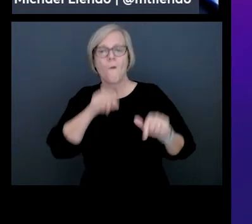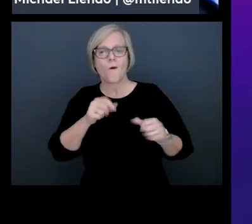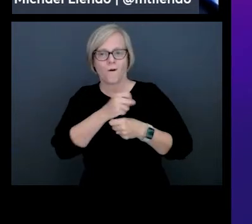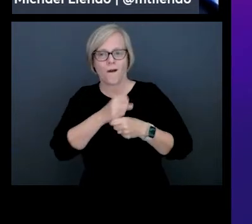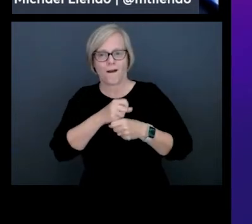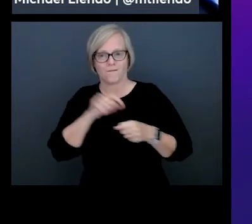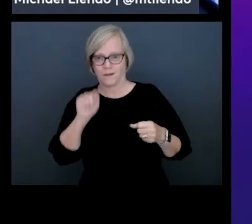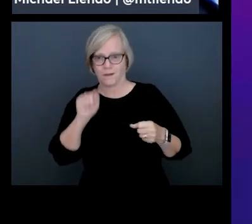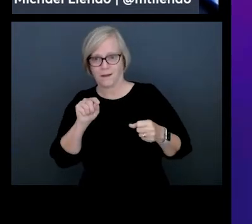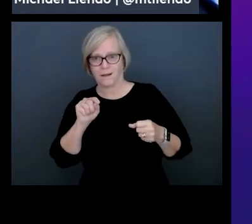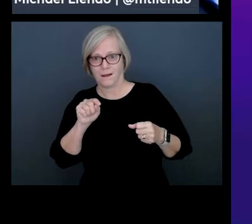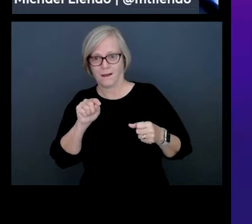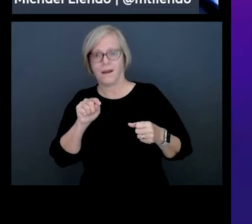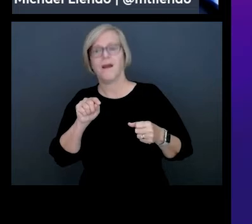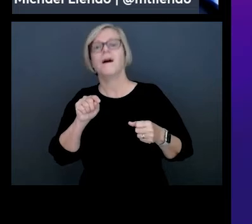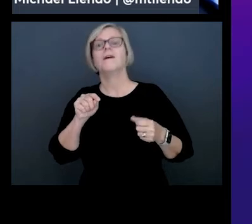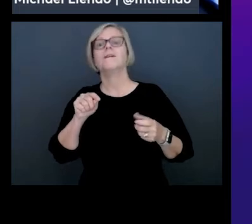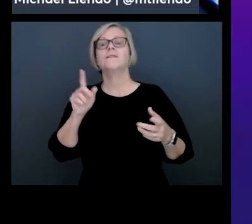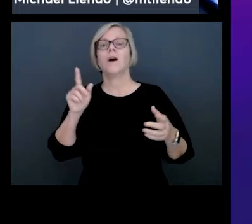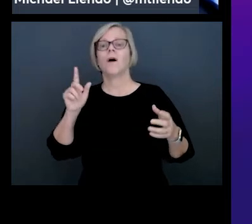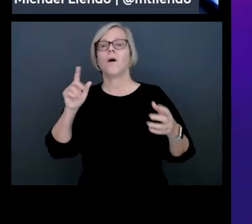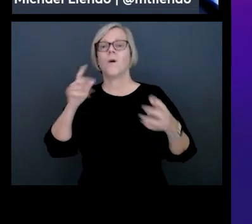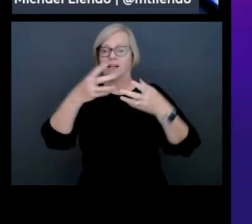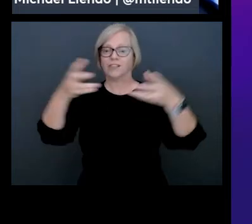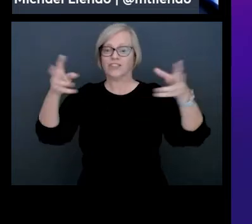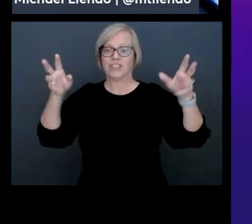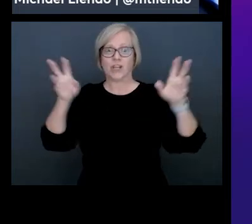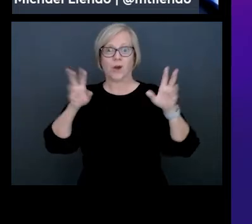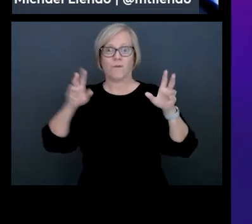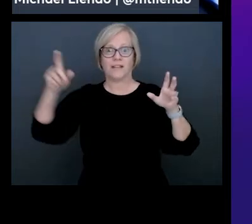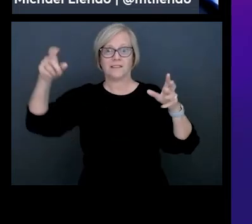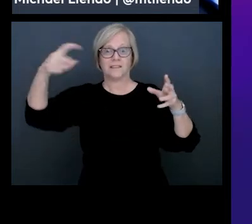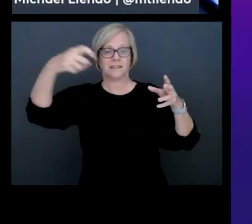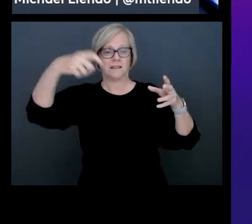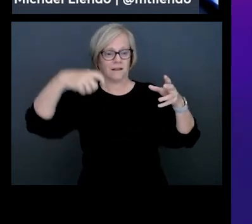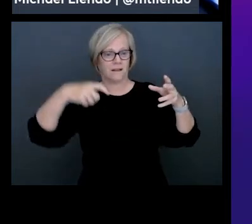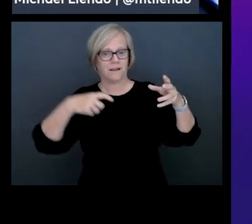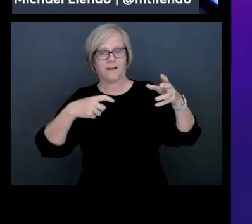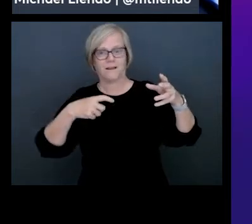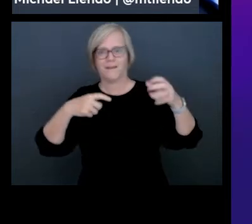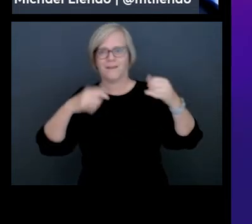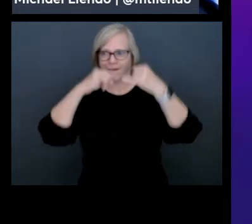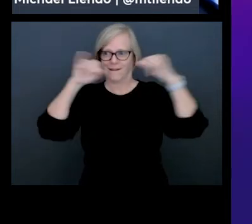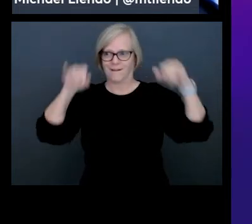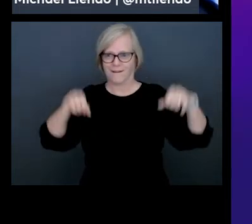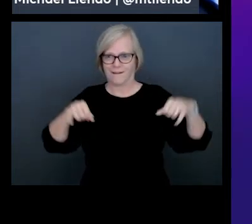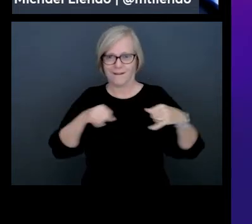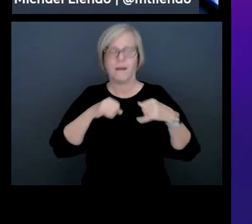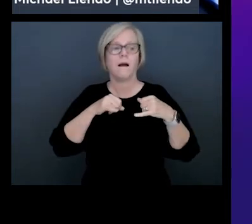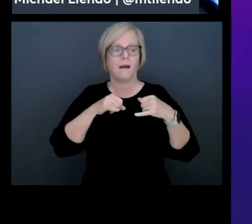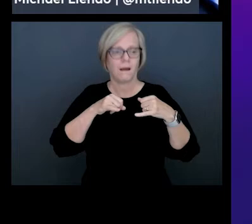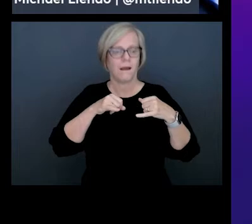And once I enter this geo-fence, basically anywhere past this street here, once I enter this area,